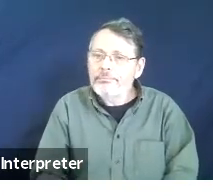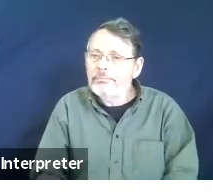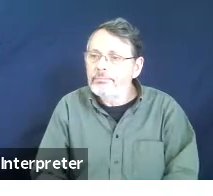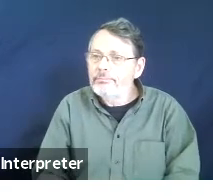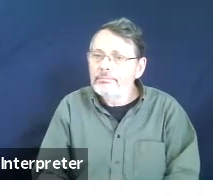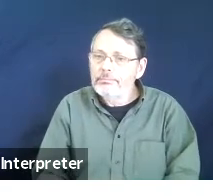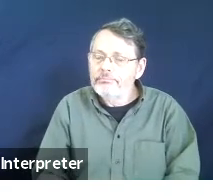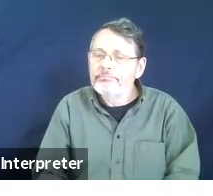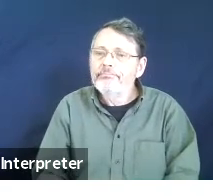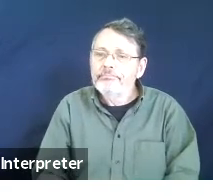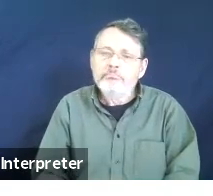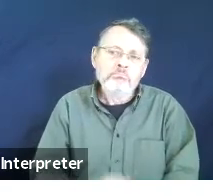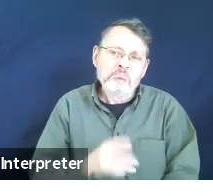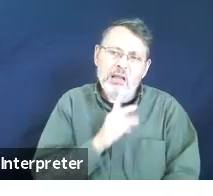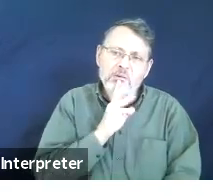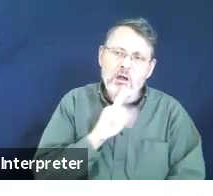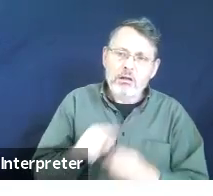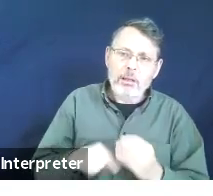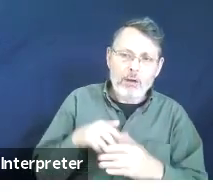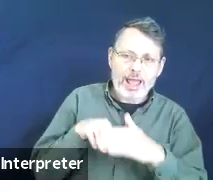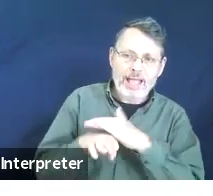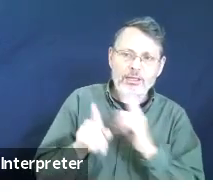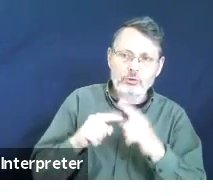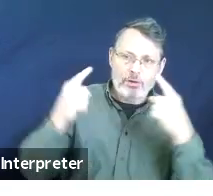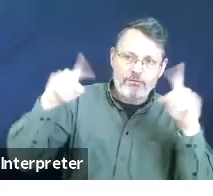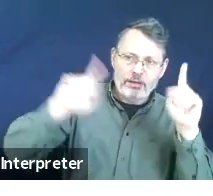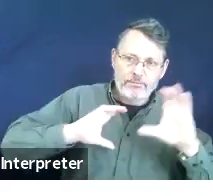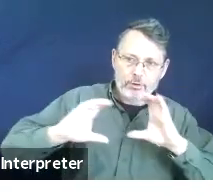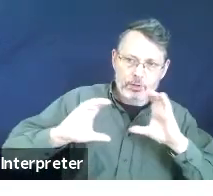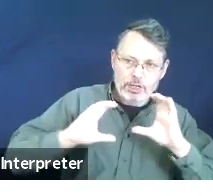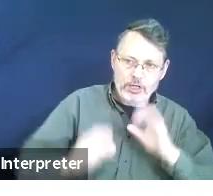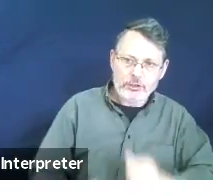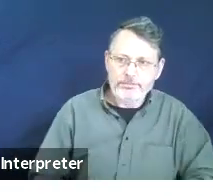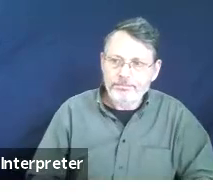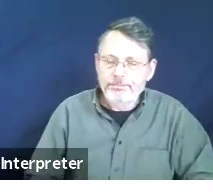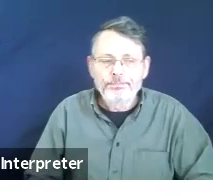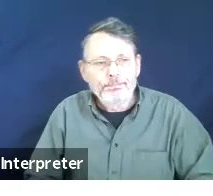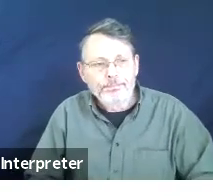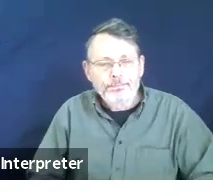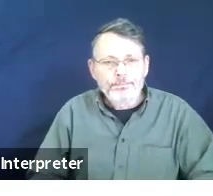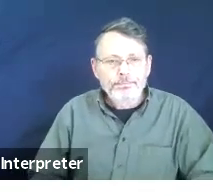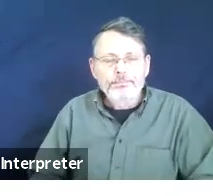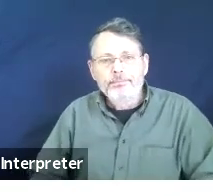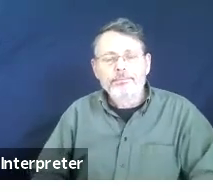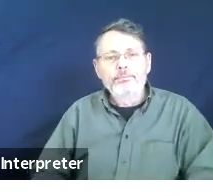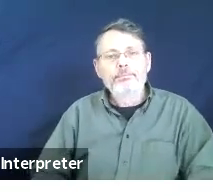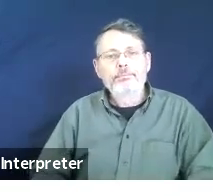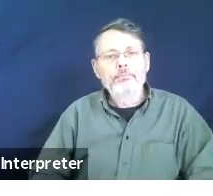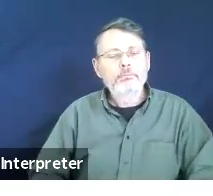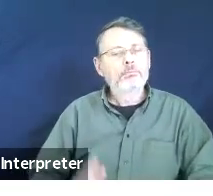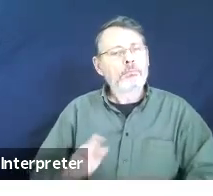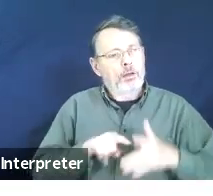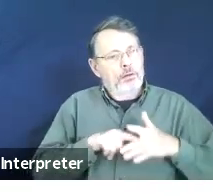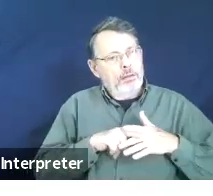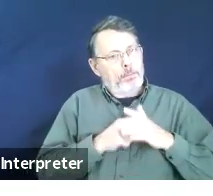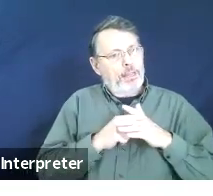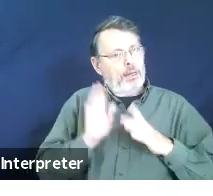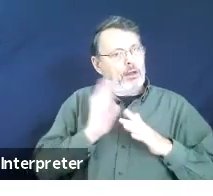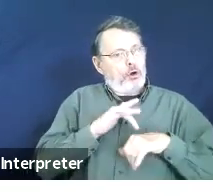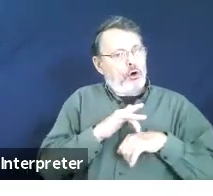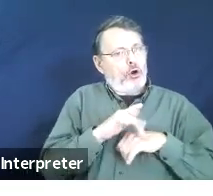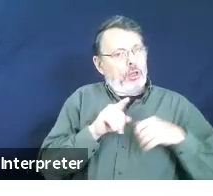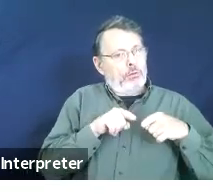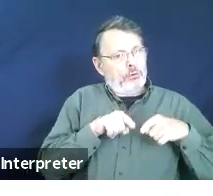I'm going to talk about access to effective communication. Early in the COVID environment we